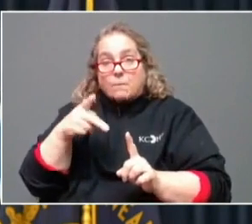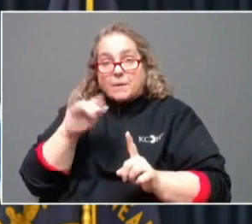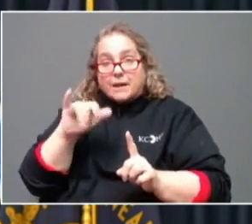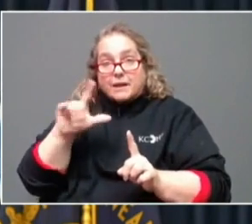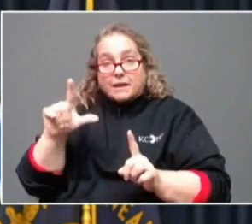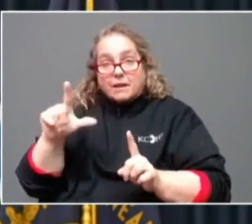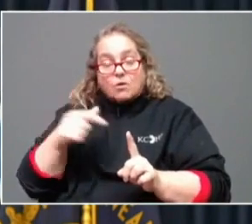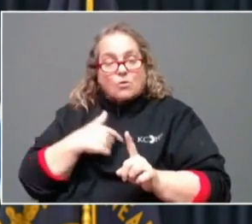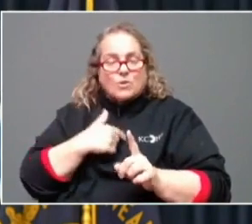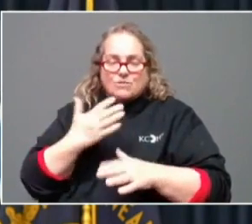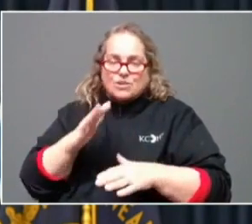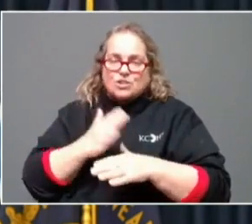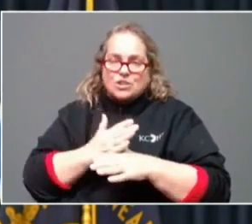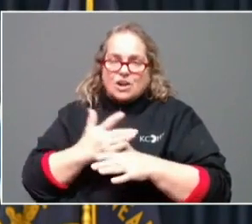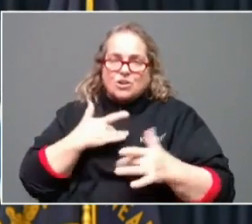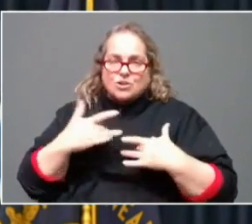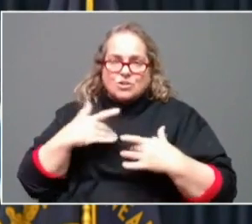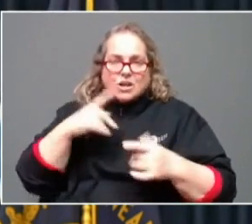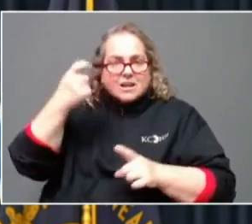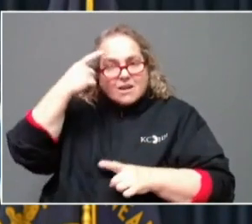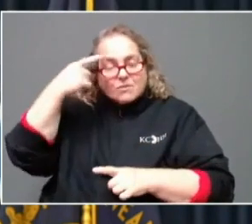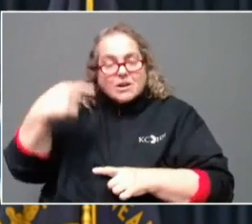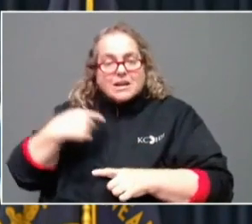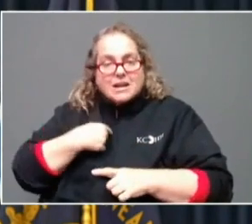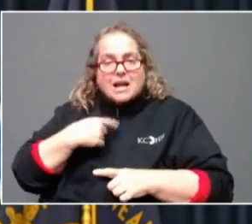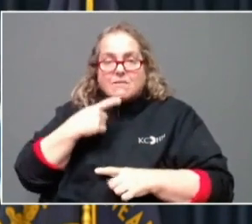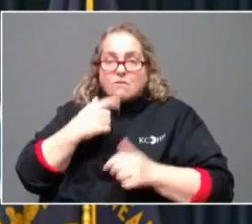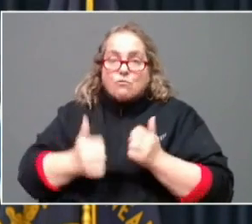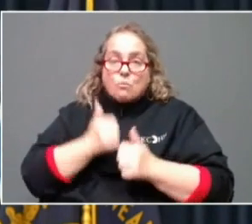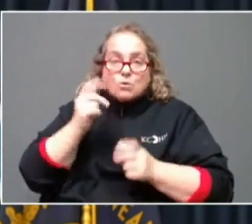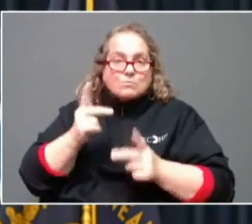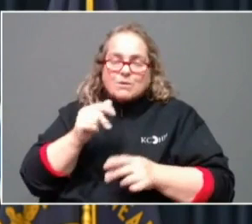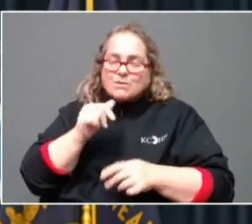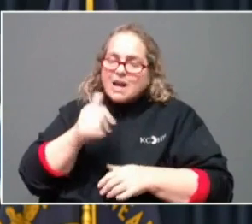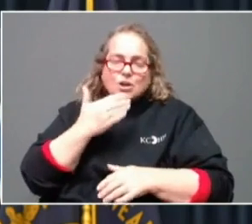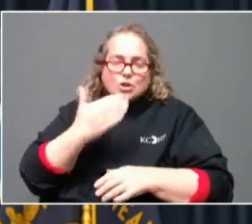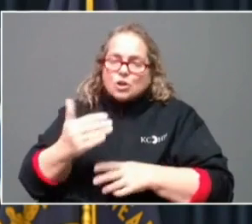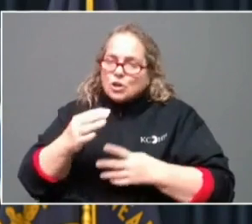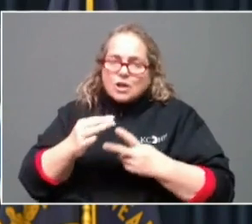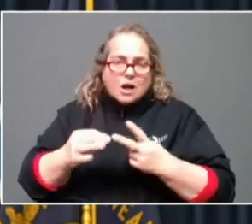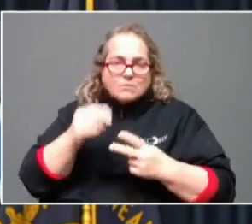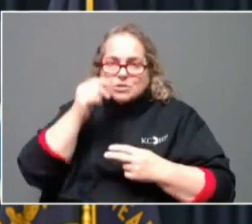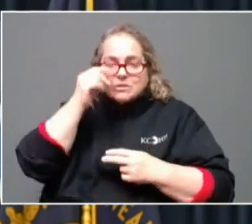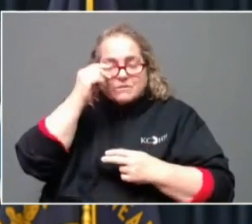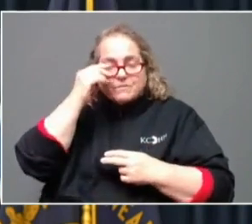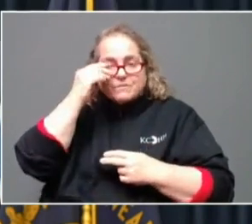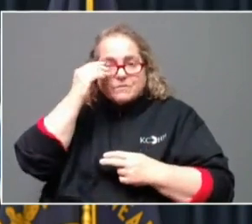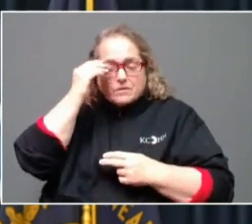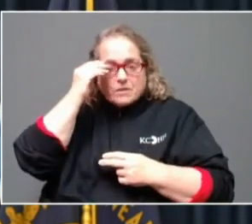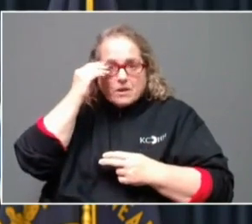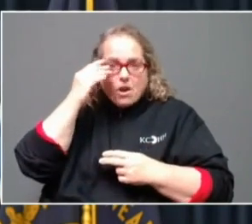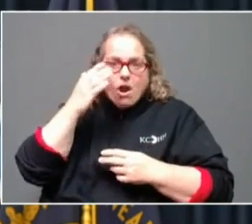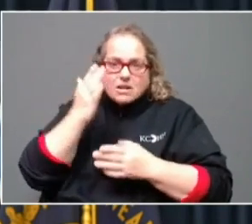both the governor and I that for most people it may not be a good a good option. There are some folks for whom it probably is a very good option